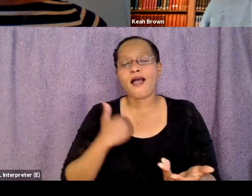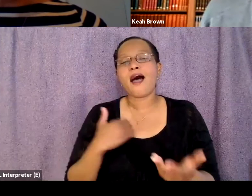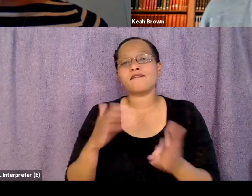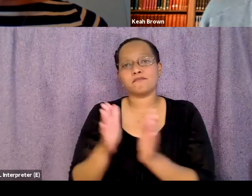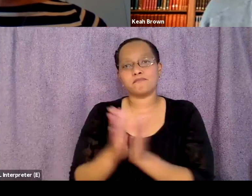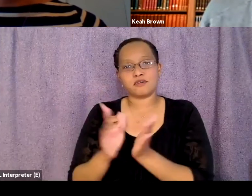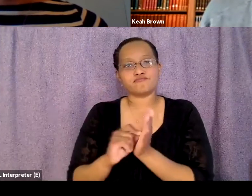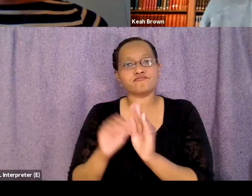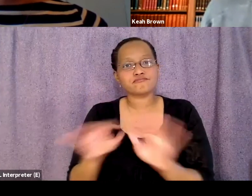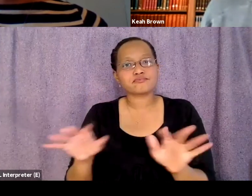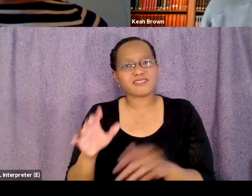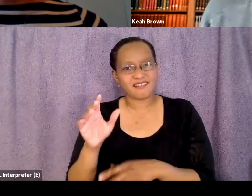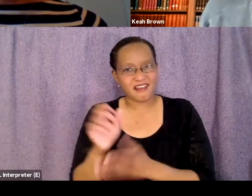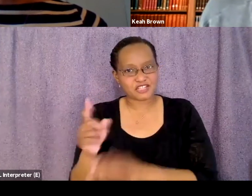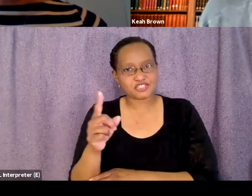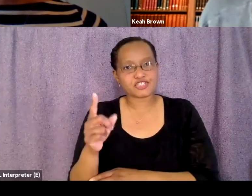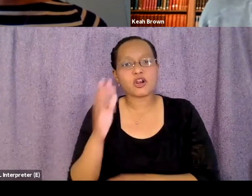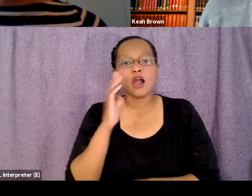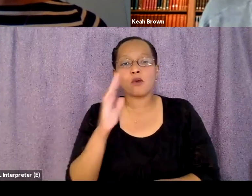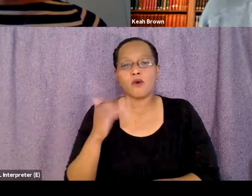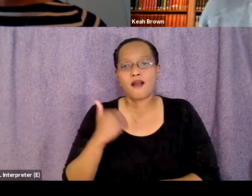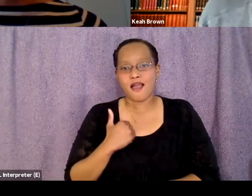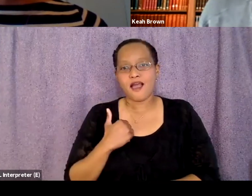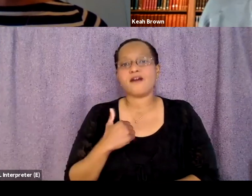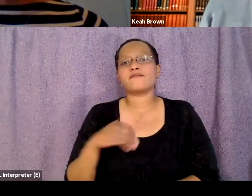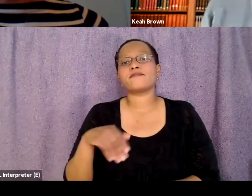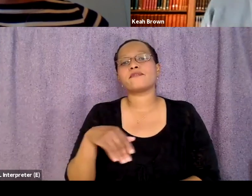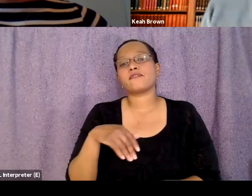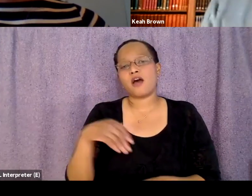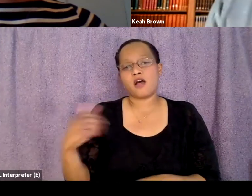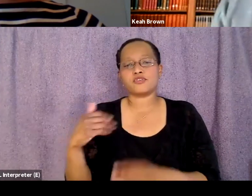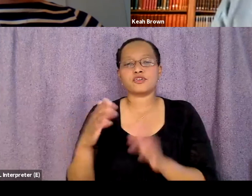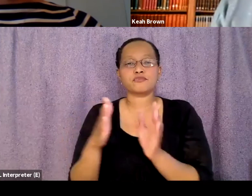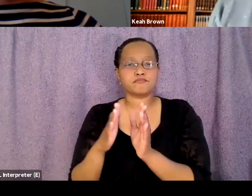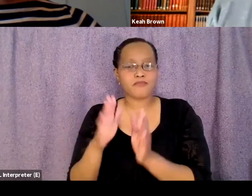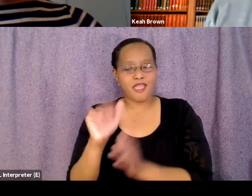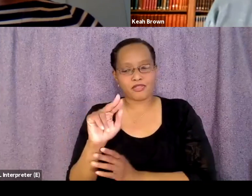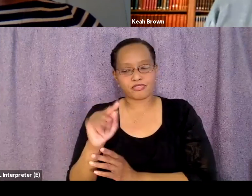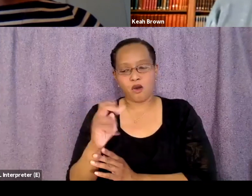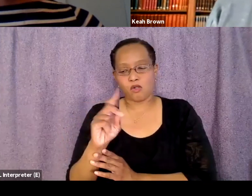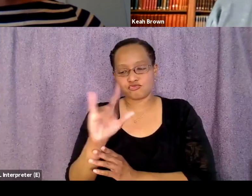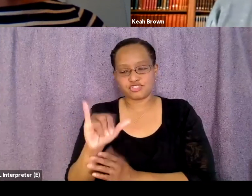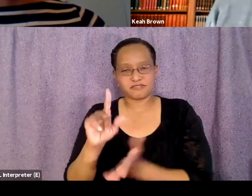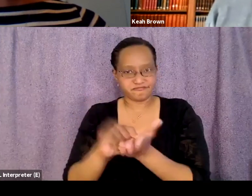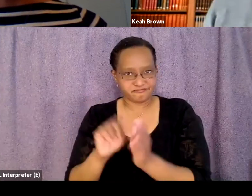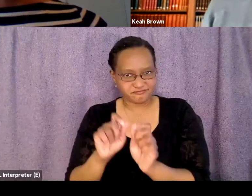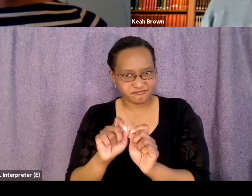Tarana Burke and Brené Brown You Are Your Best Thing anthology coming out. Keah Brown: In two weeks.